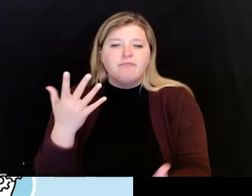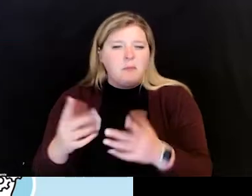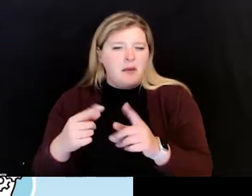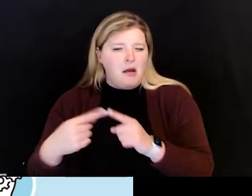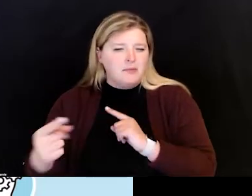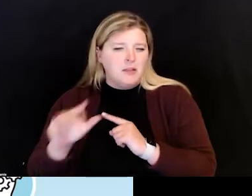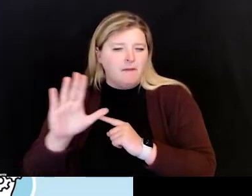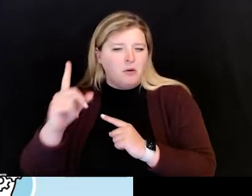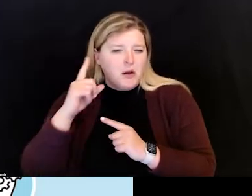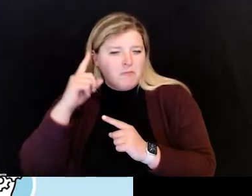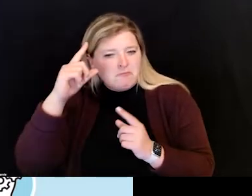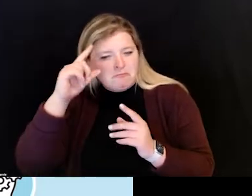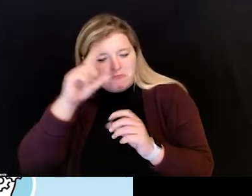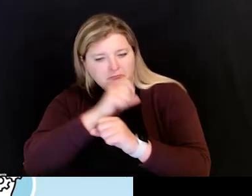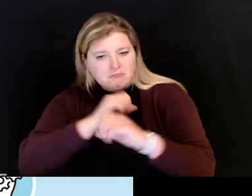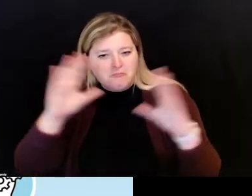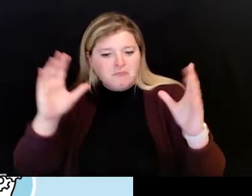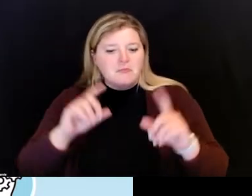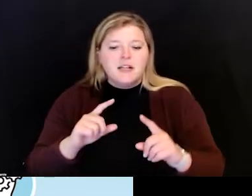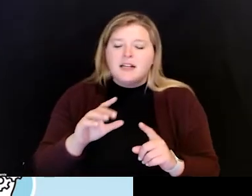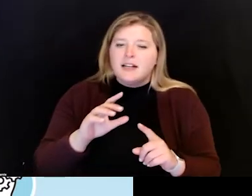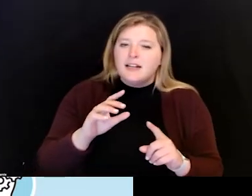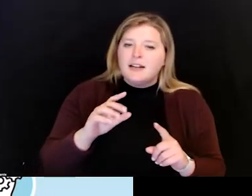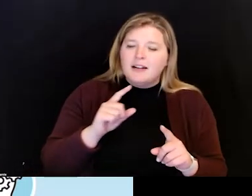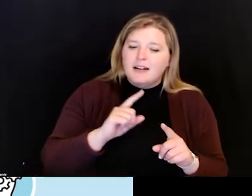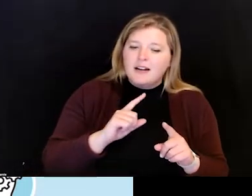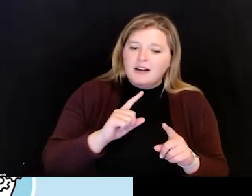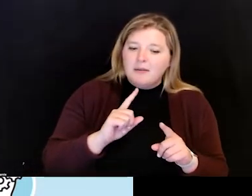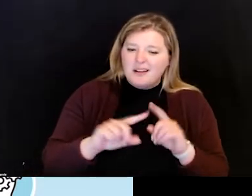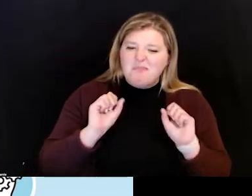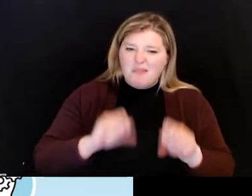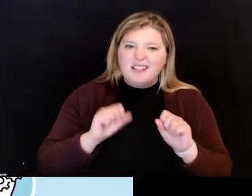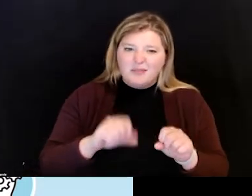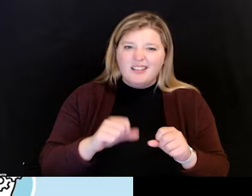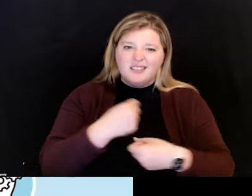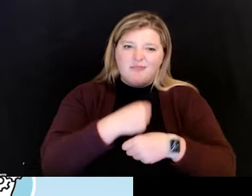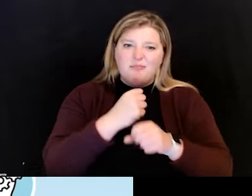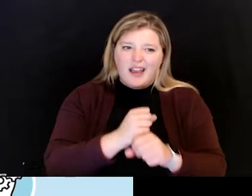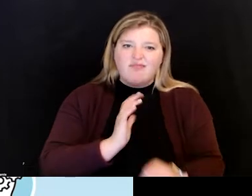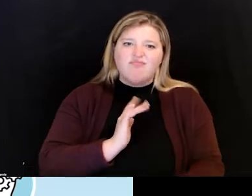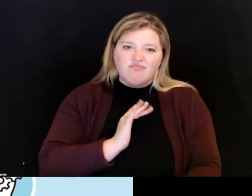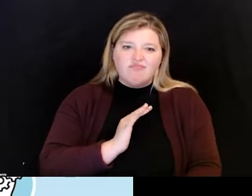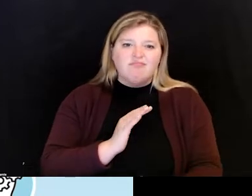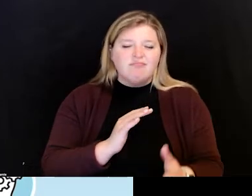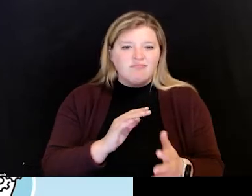it's possible to make attractive accessible designs. The example on the slide,